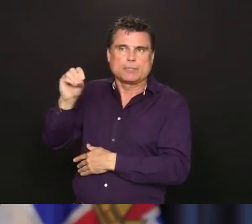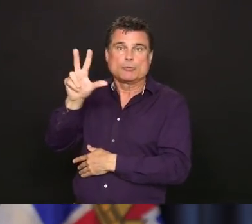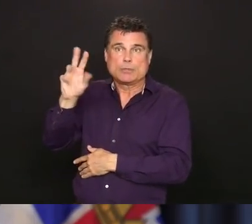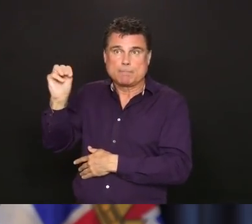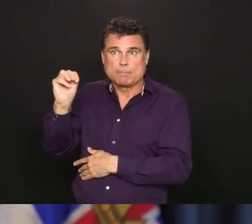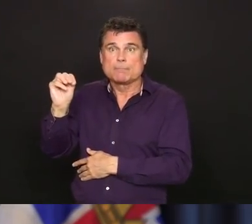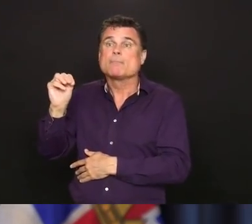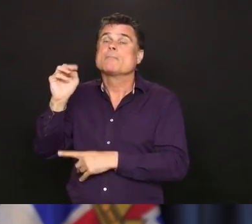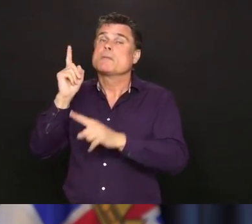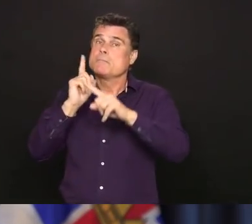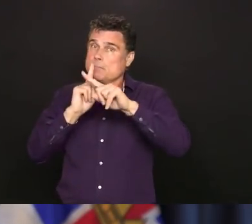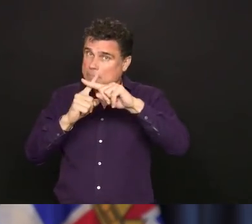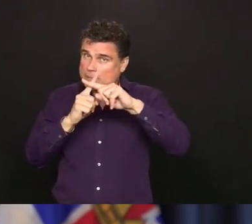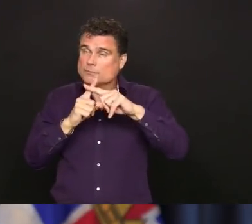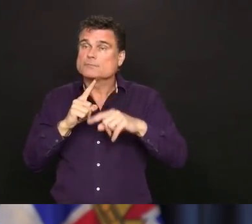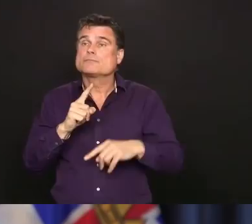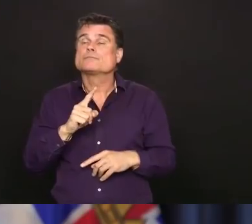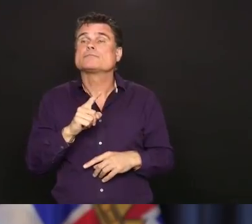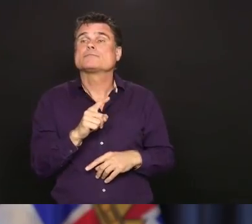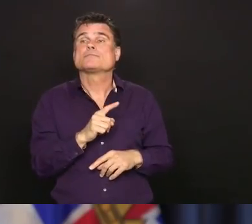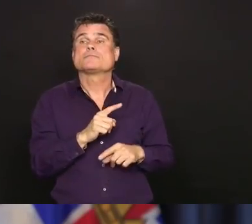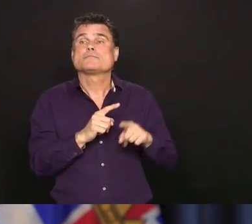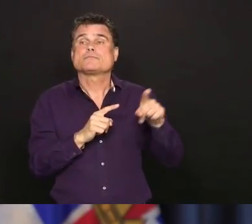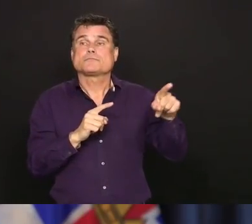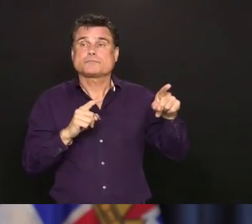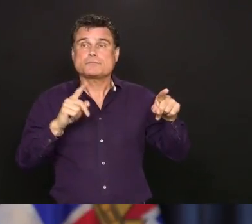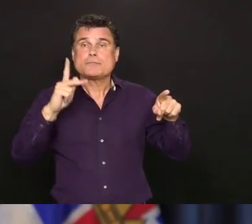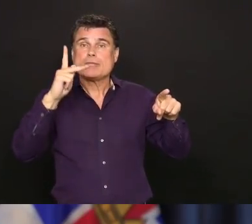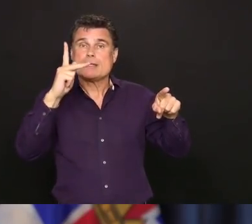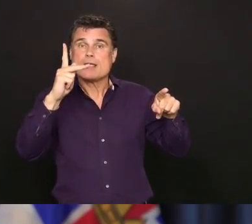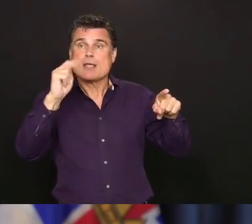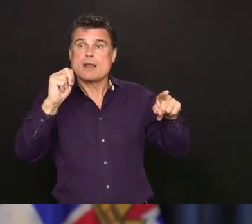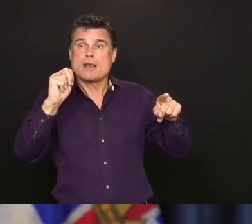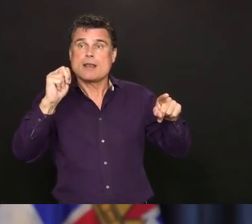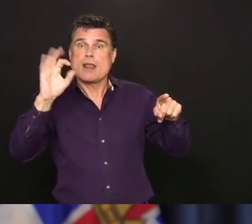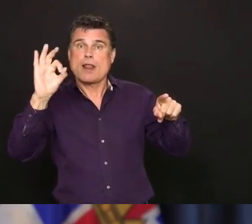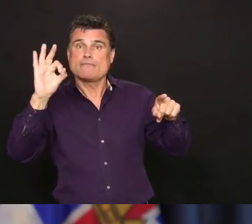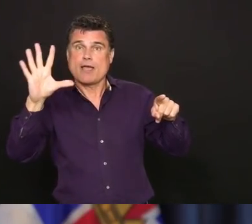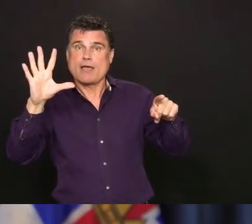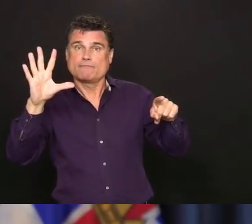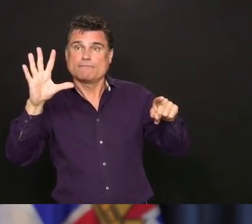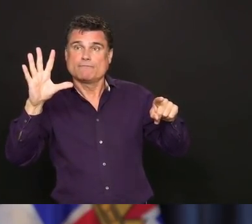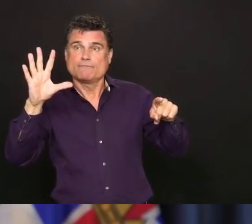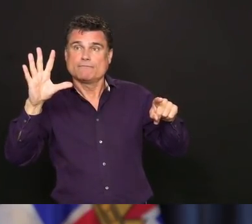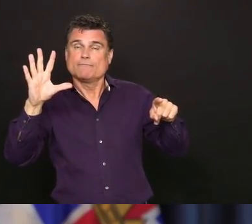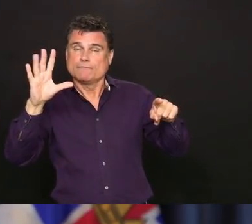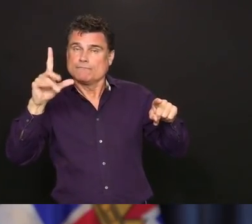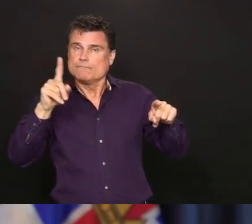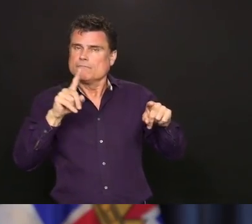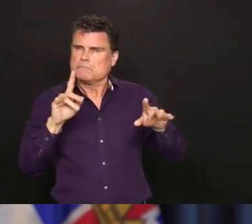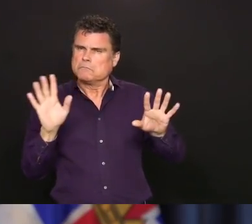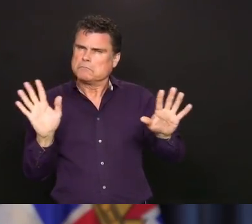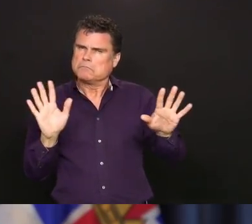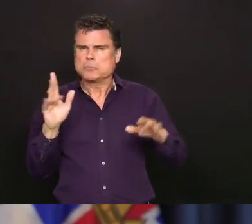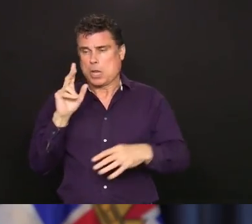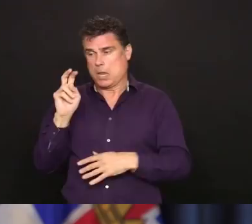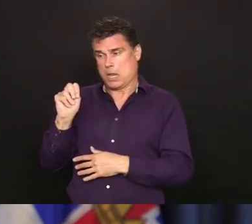respirator. It has equally effective properties as the N95 respirator. The difference in name is reflective of the different